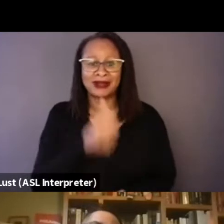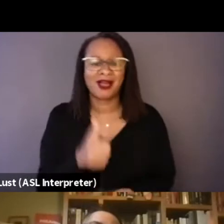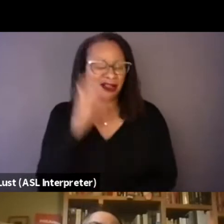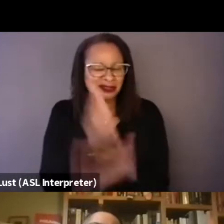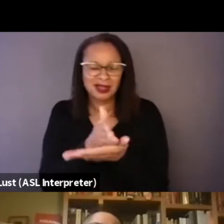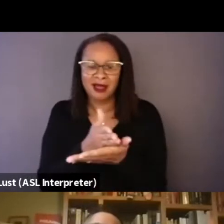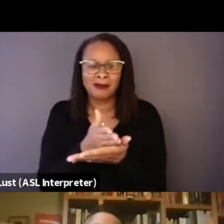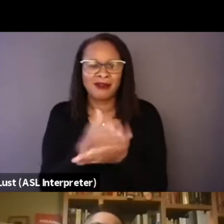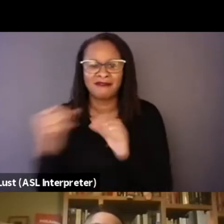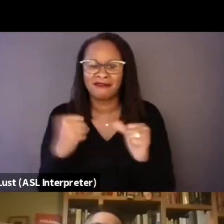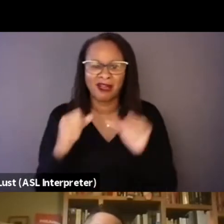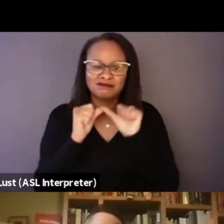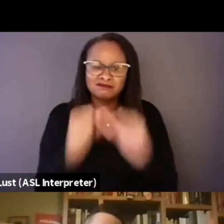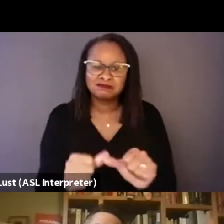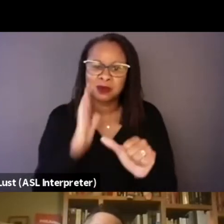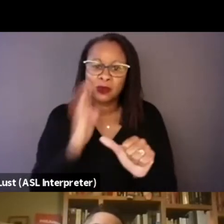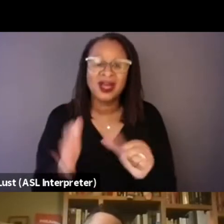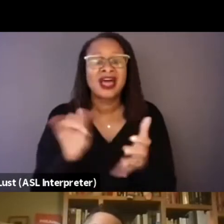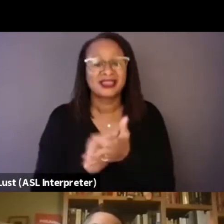And so it's kind of how the idea came about.